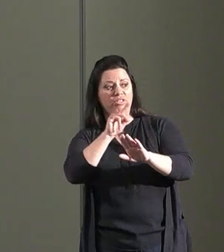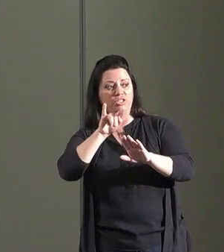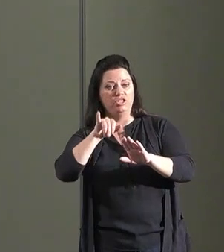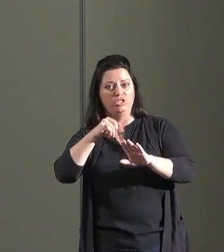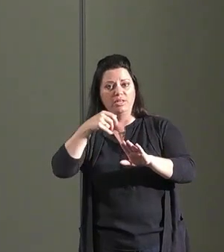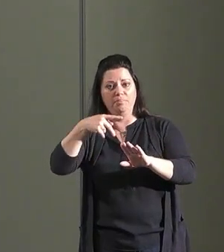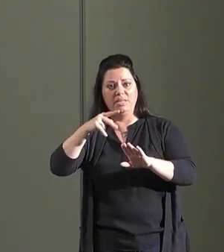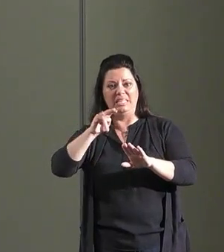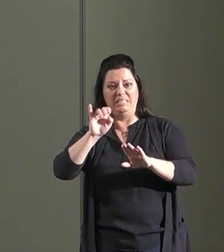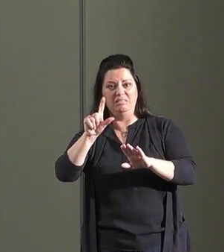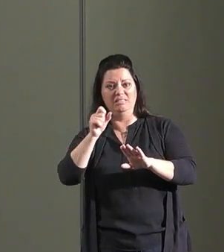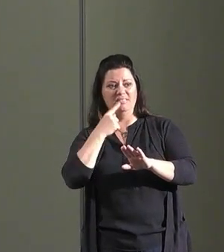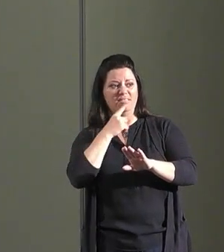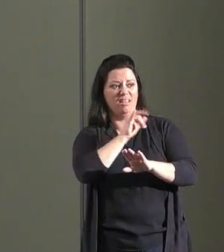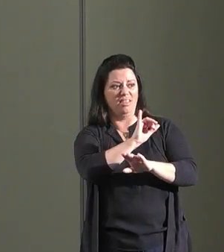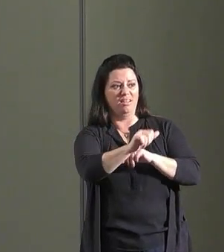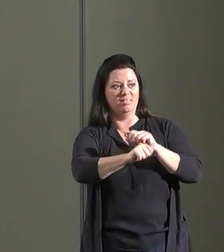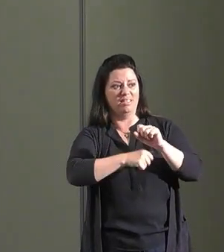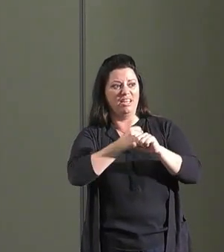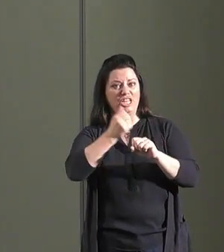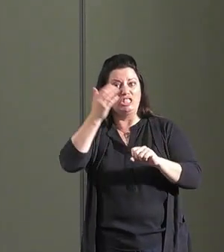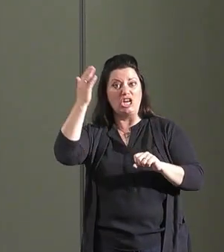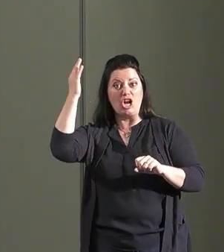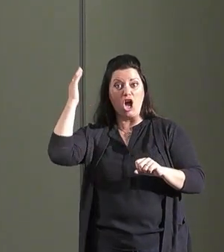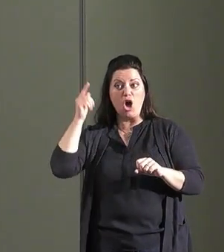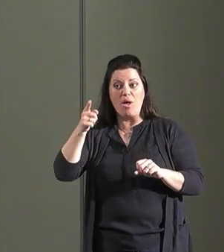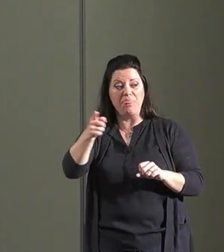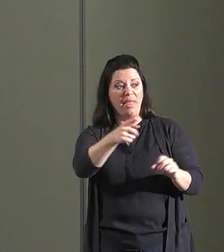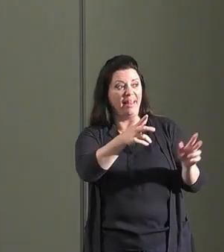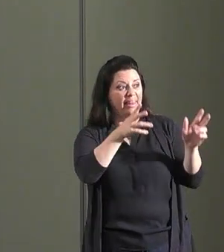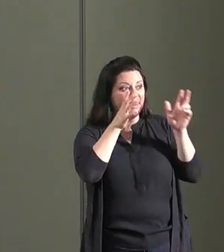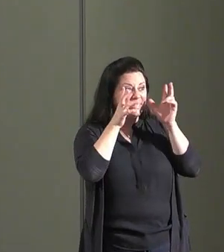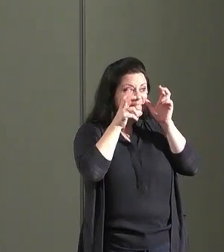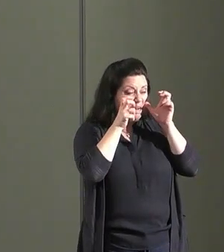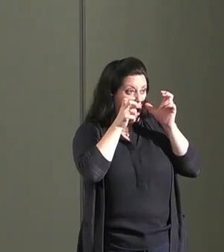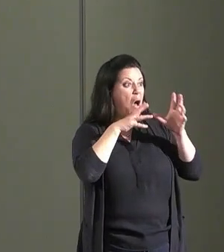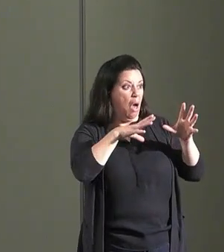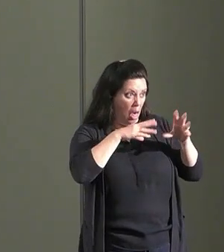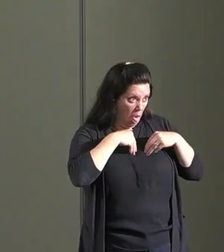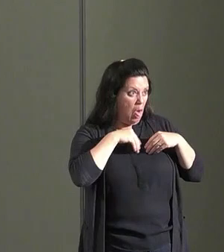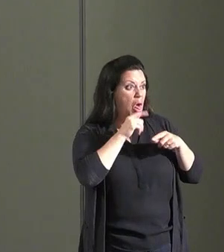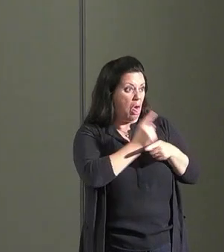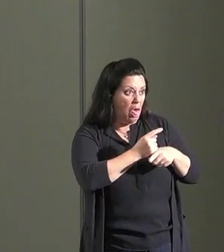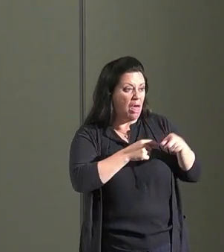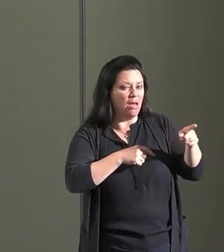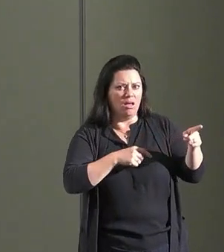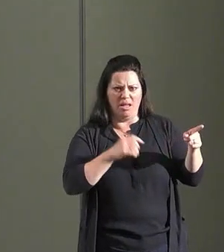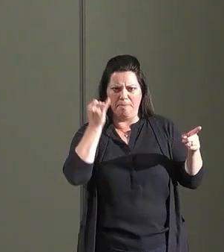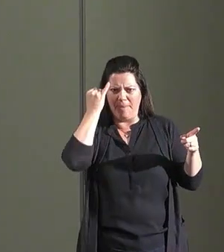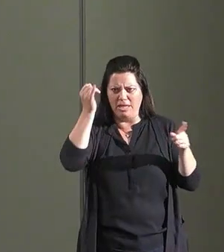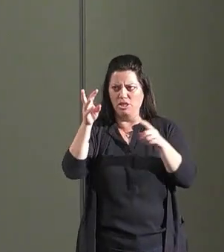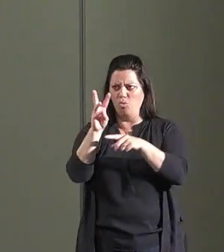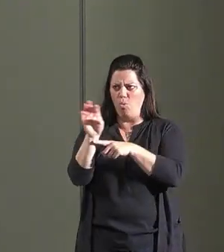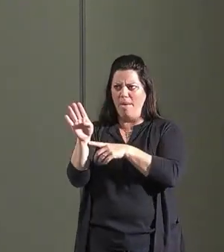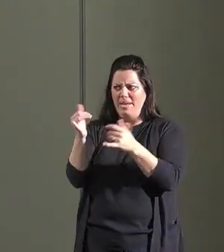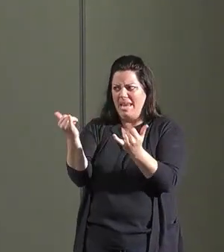ten years ago and everyone listened to him. Think about the web would be like if there weren't you